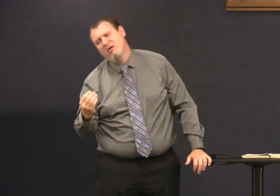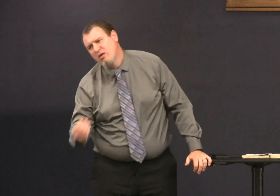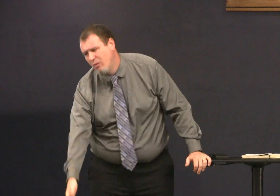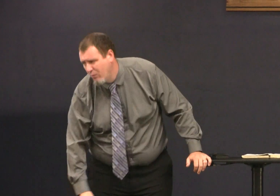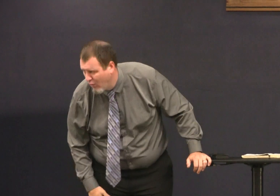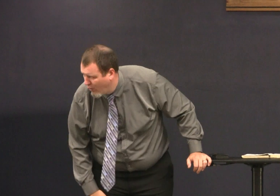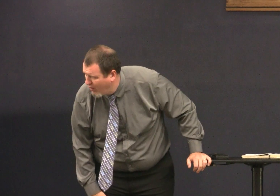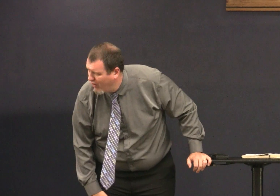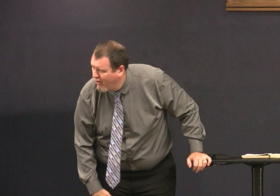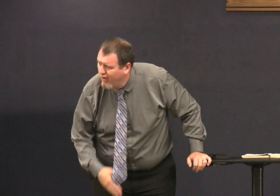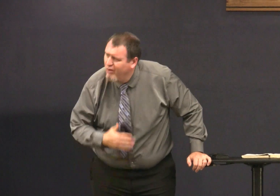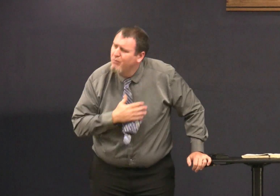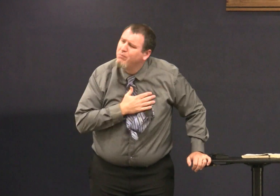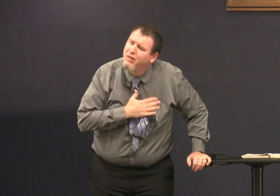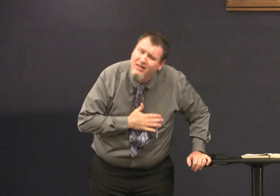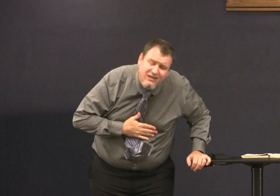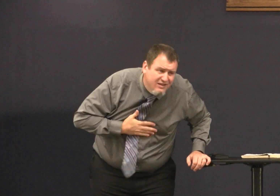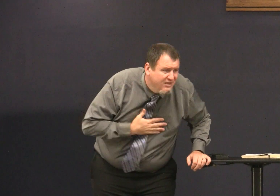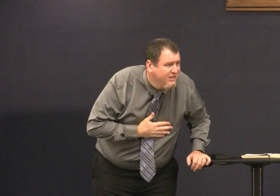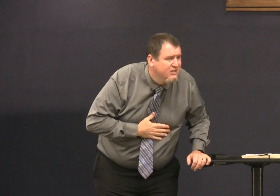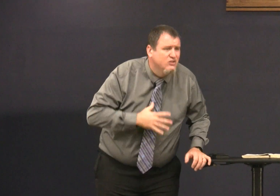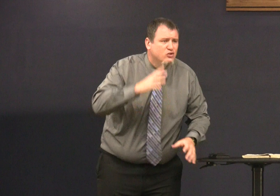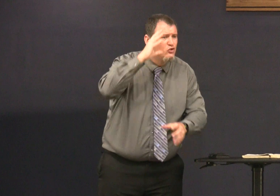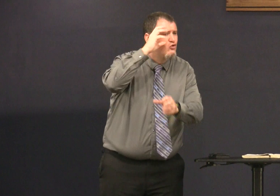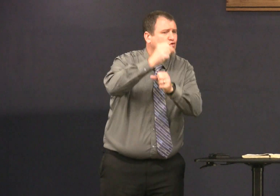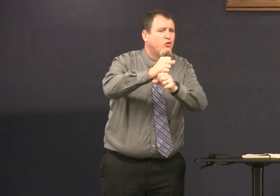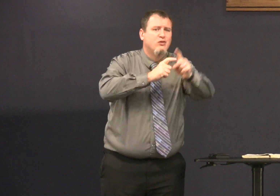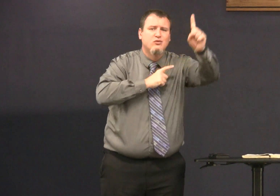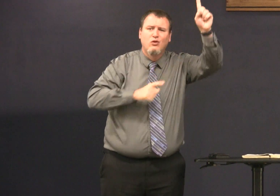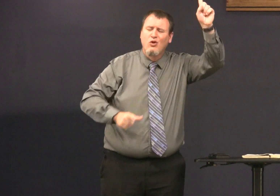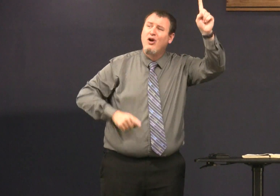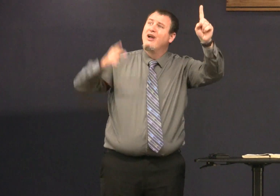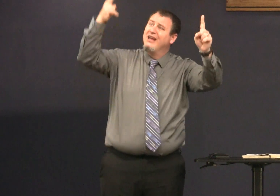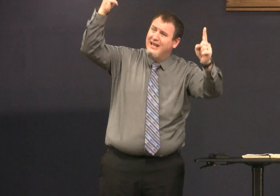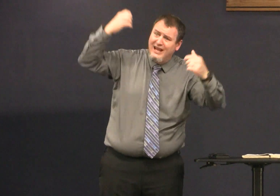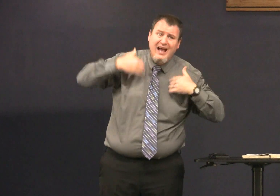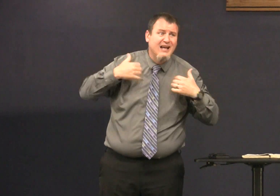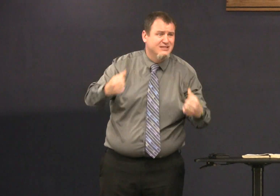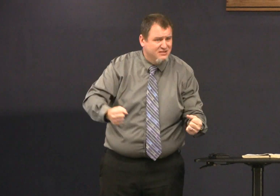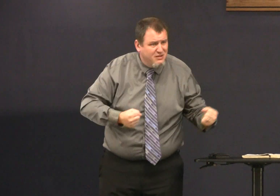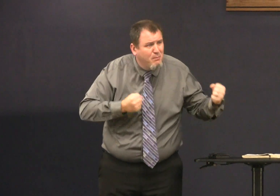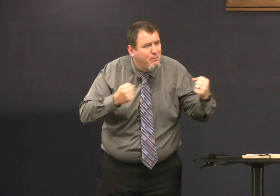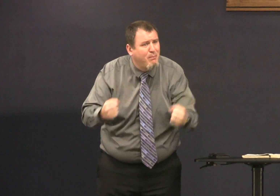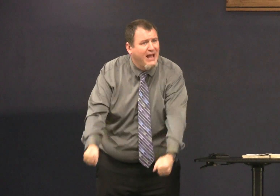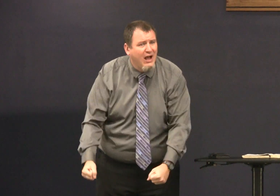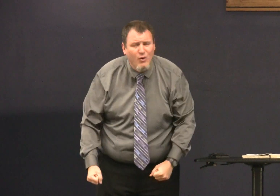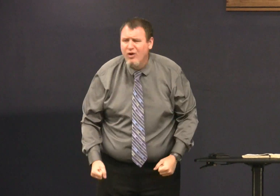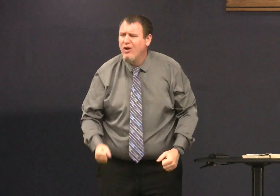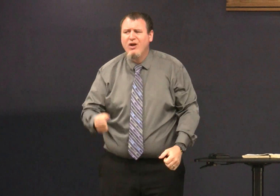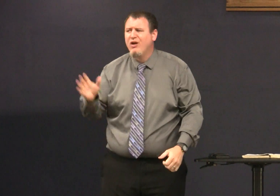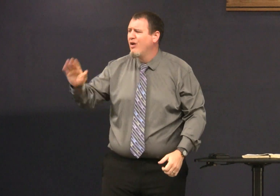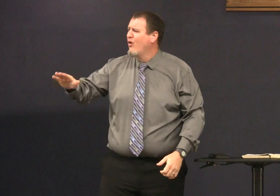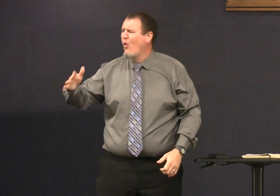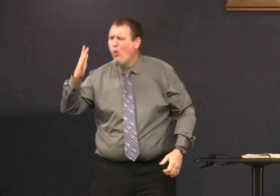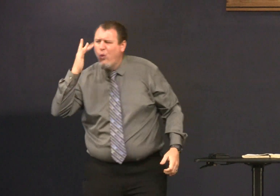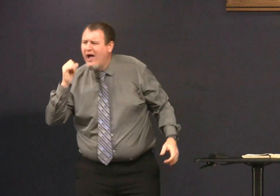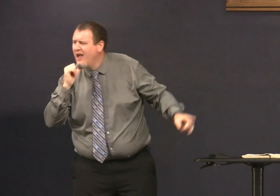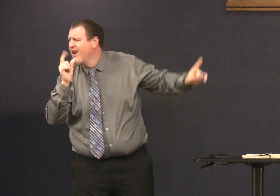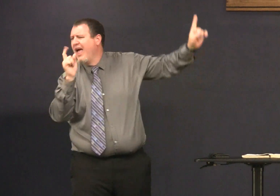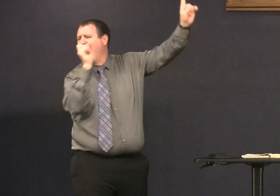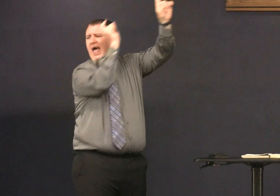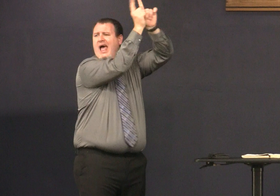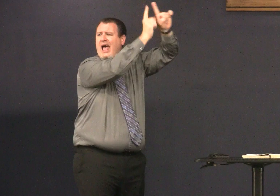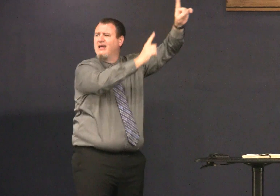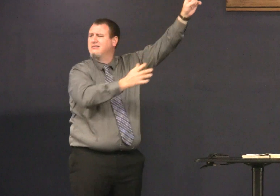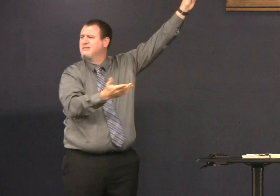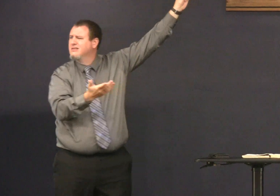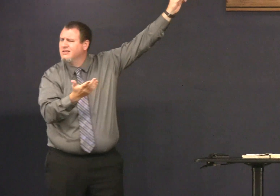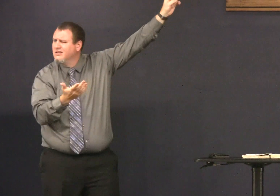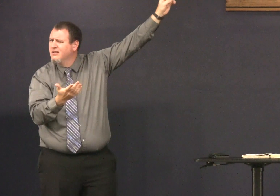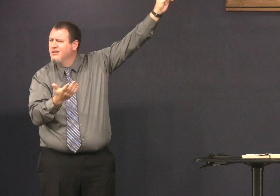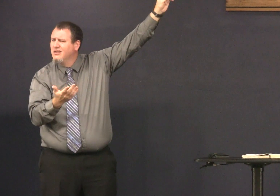I can't say to God you can't help our problem he has the power Jesus has the power why not ask him